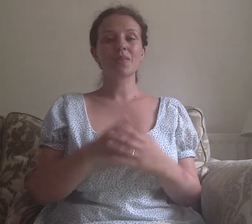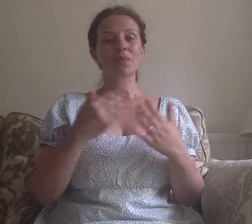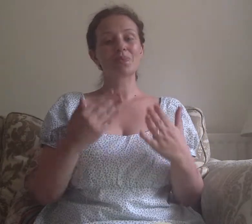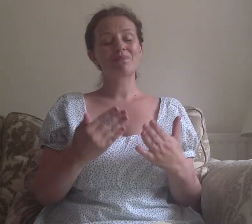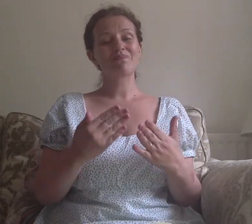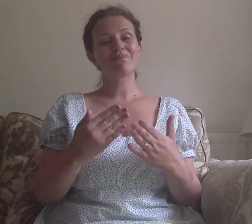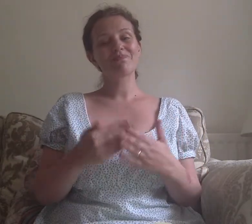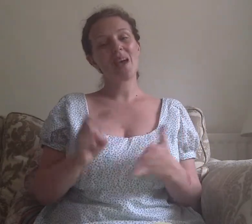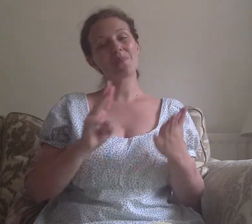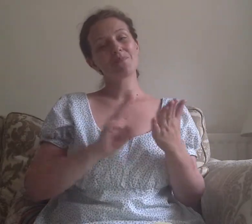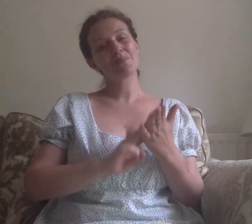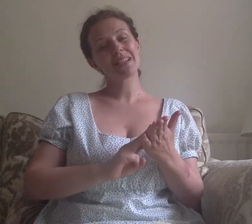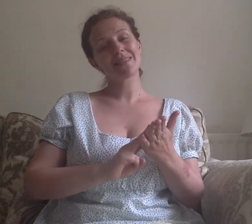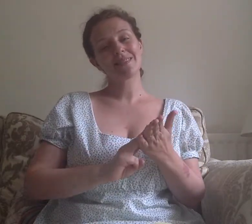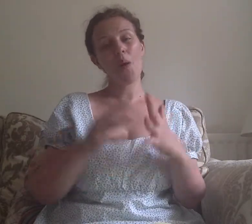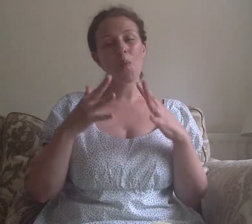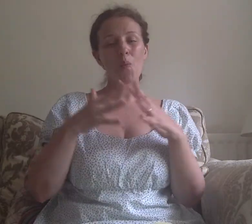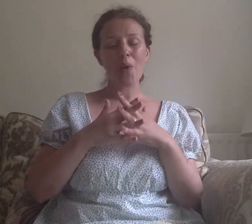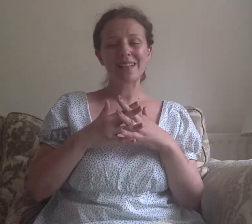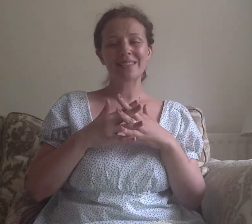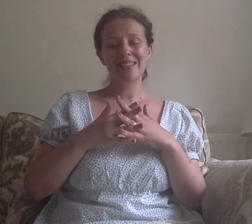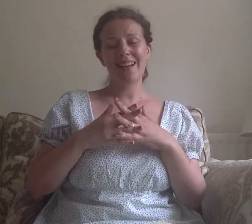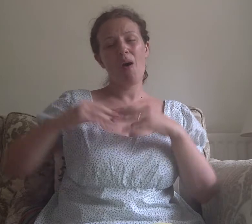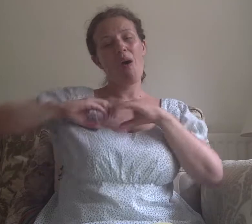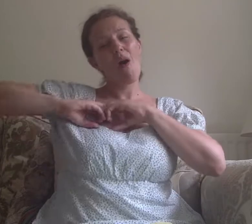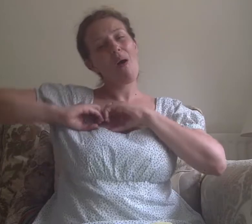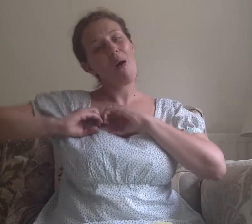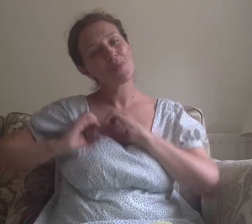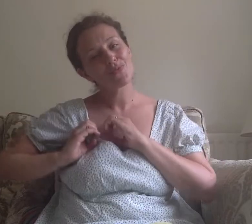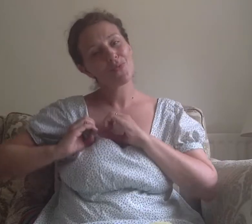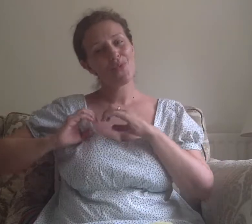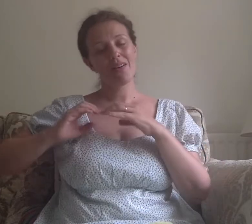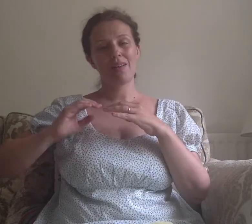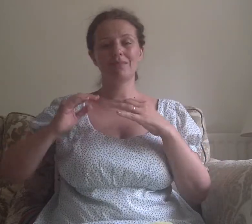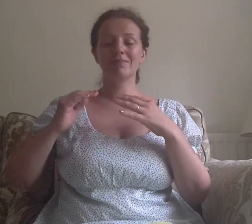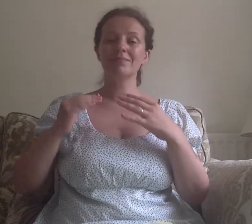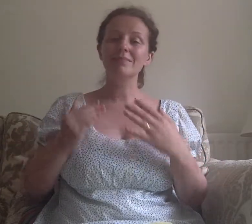Mr Weston was heart-broken.